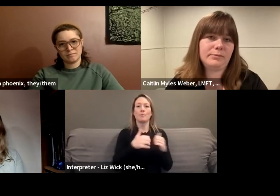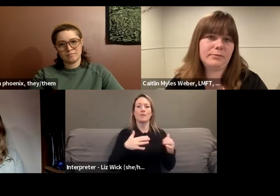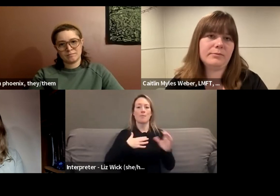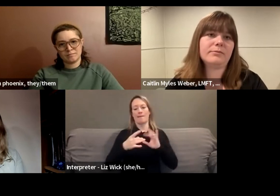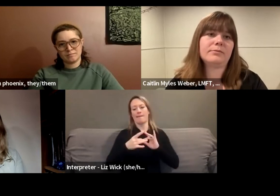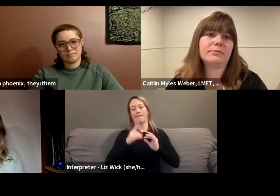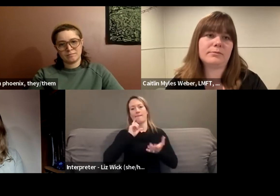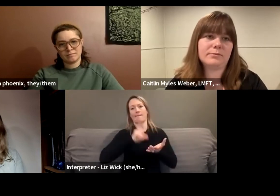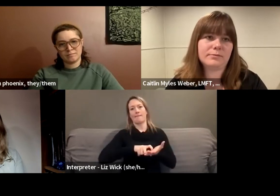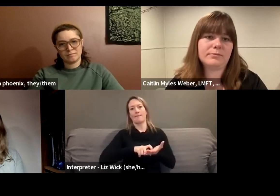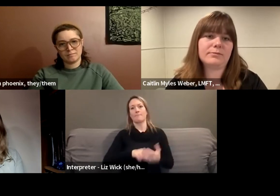Thank you.